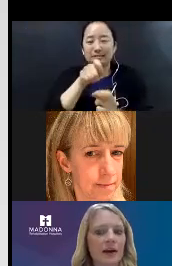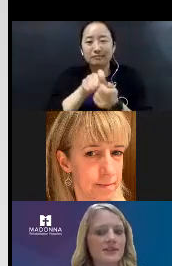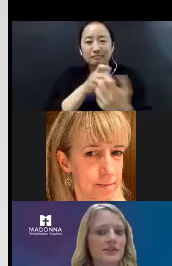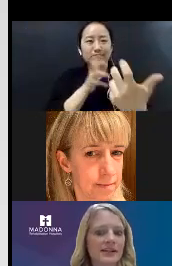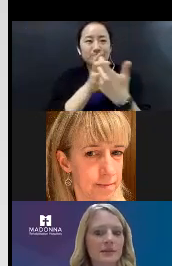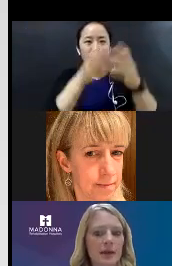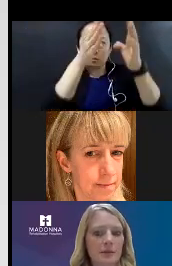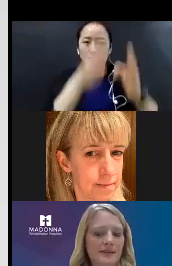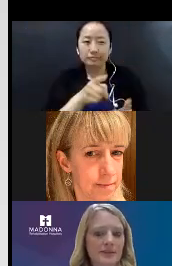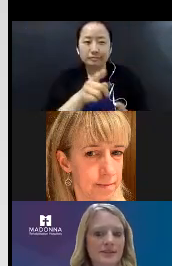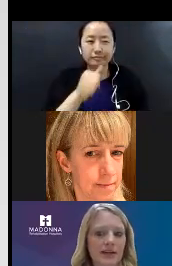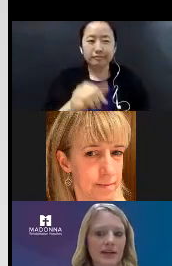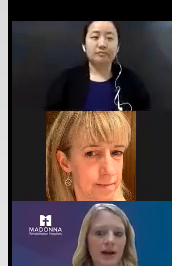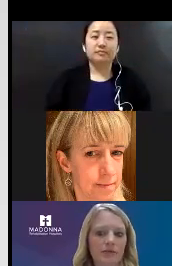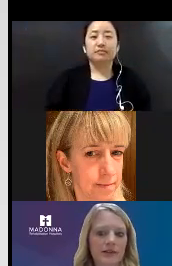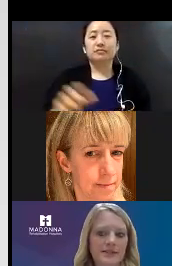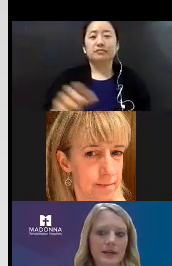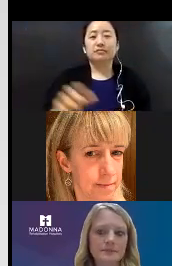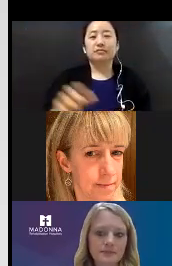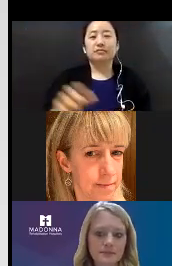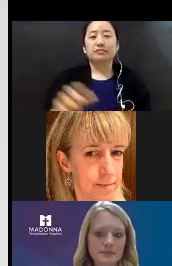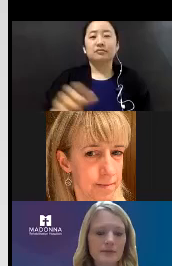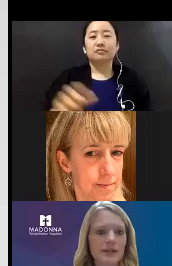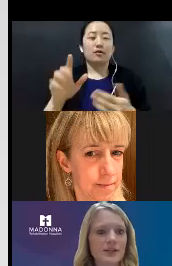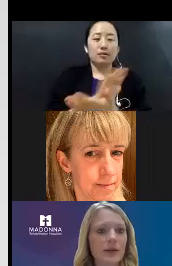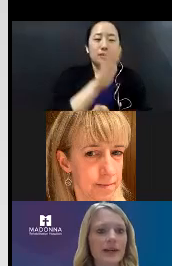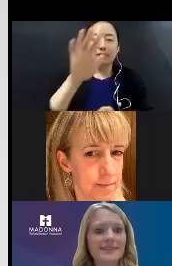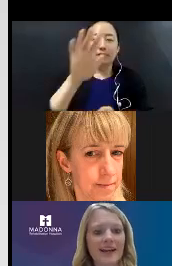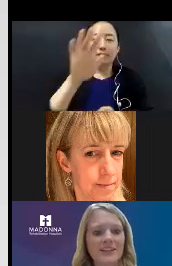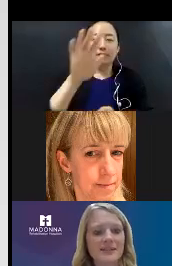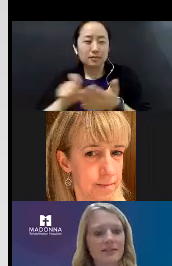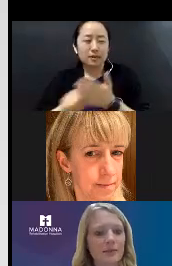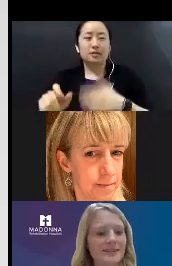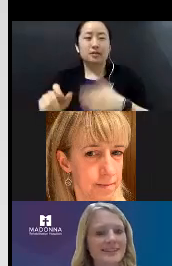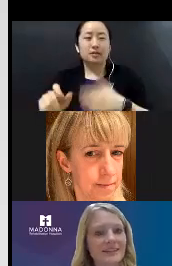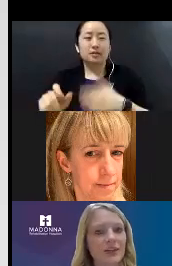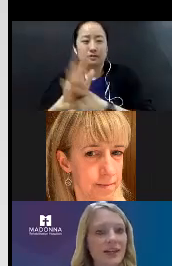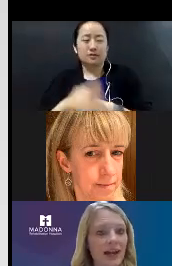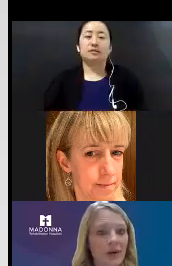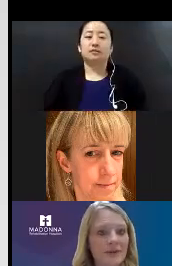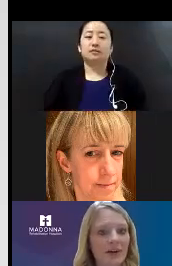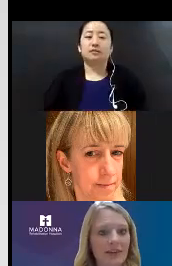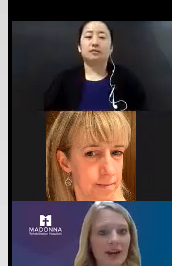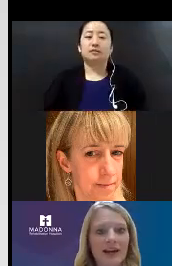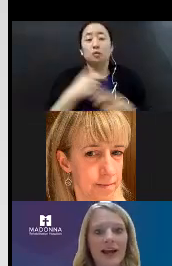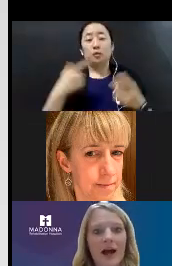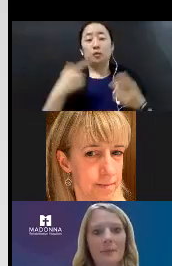AND PAPER/PENCIL FOR VIDEO CONFERENCING. IN LOOKING AT WHAT WAS OUT THERE BUT ALSO A LITTLE